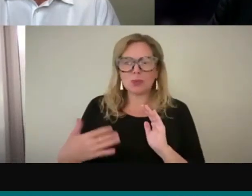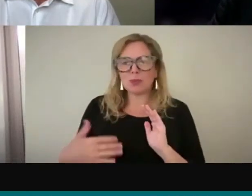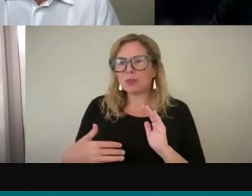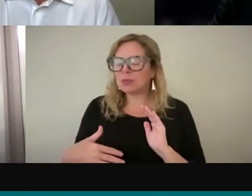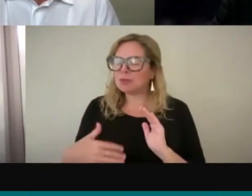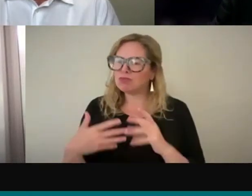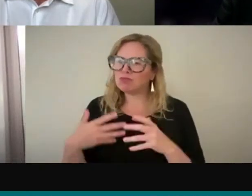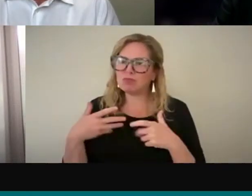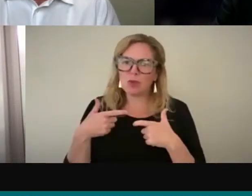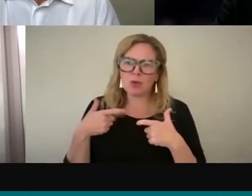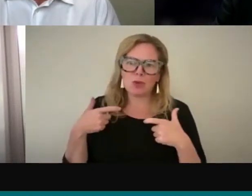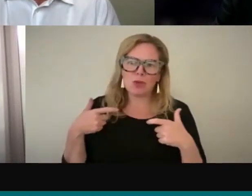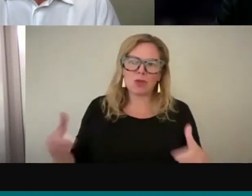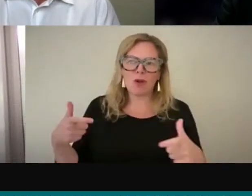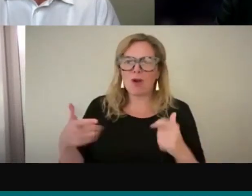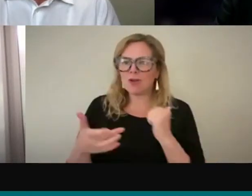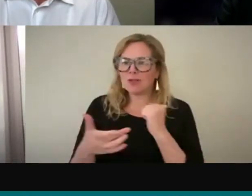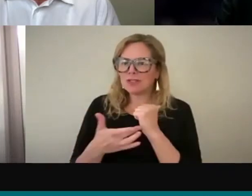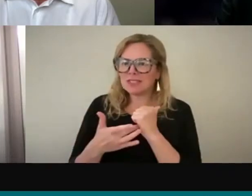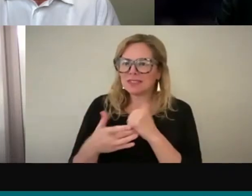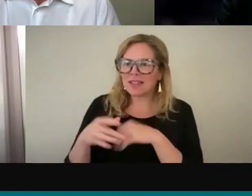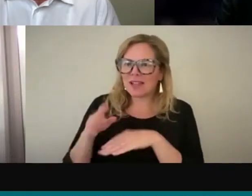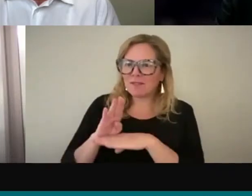think about products, how you think about products that are accessible to